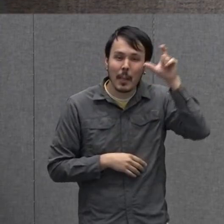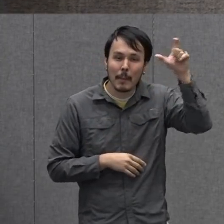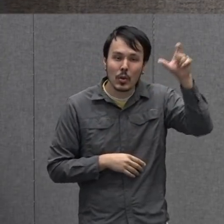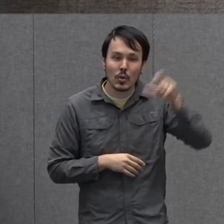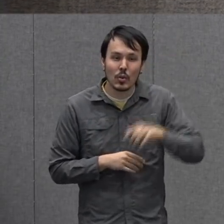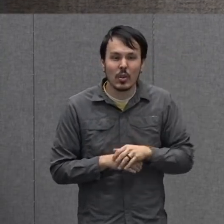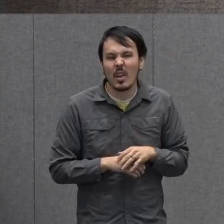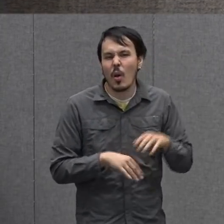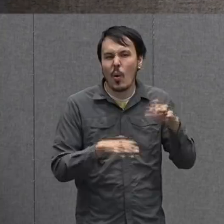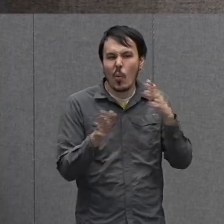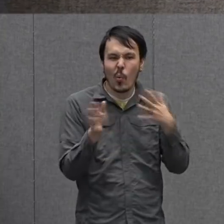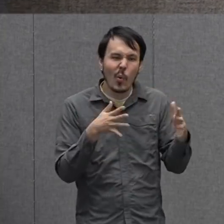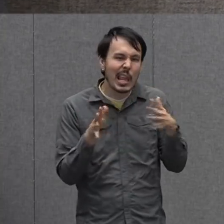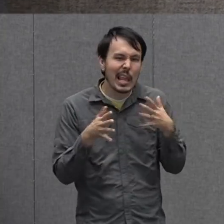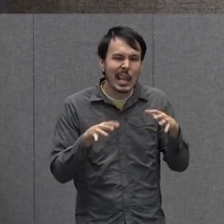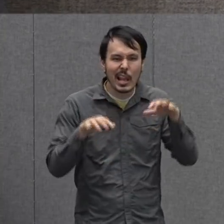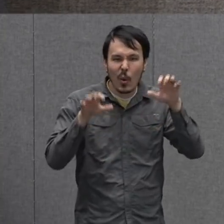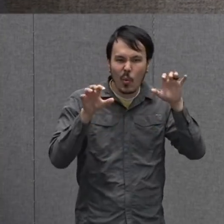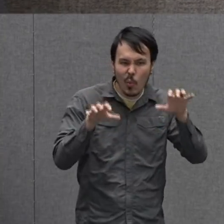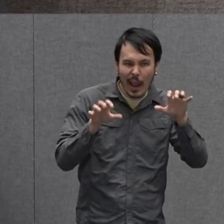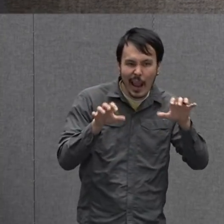and trees banged against the roof.